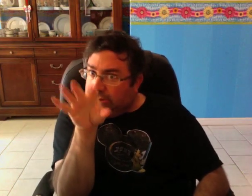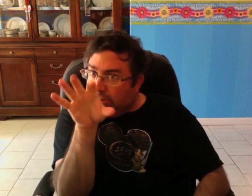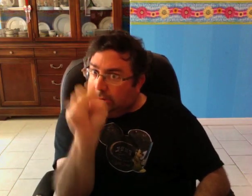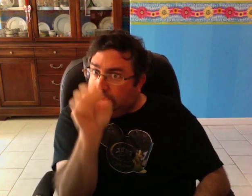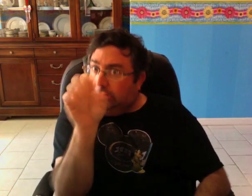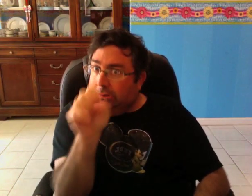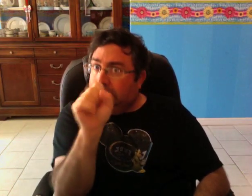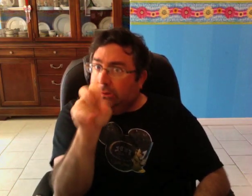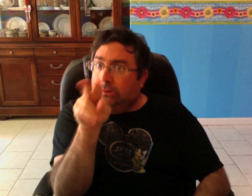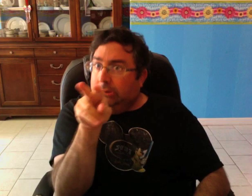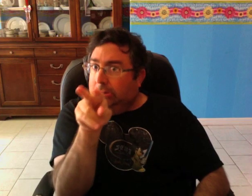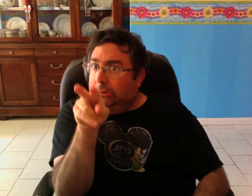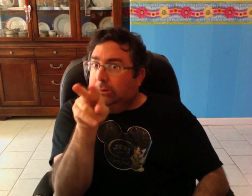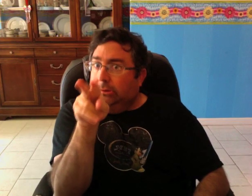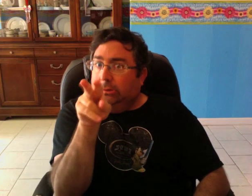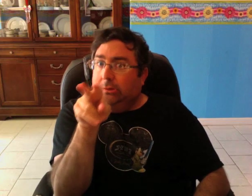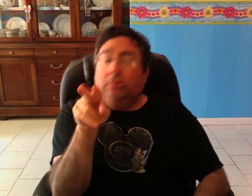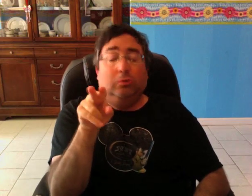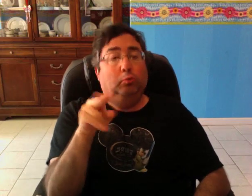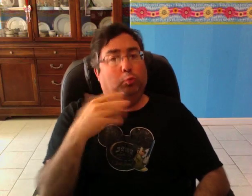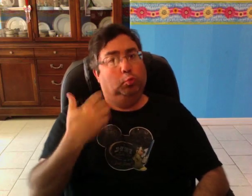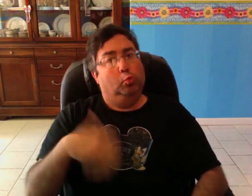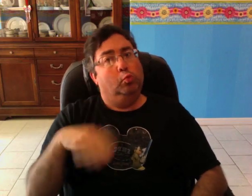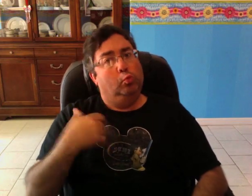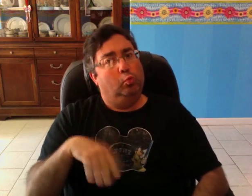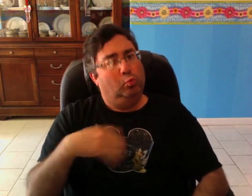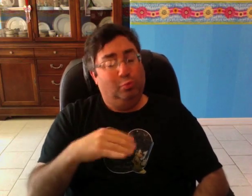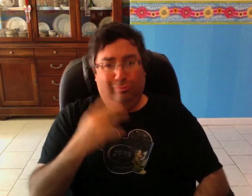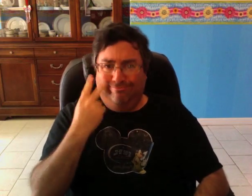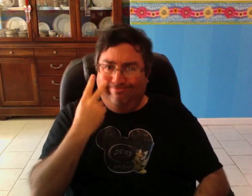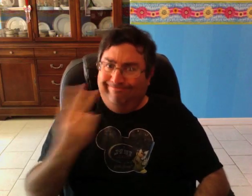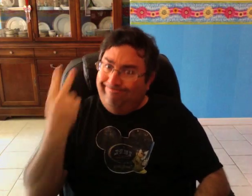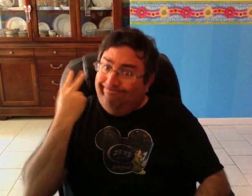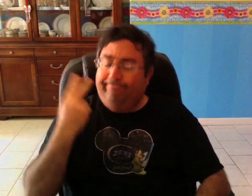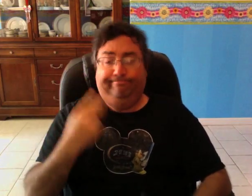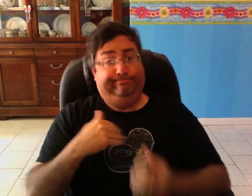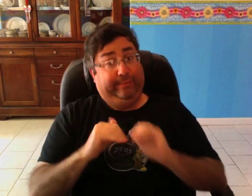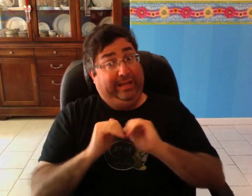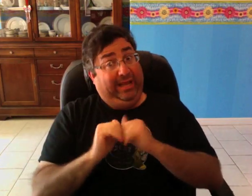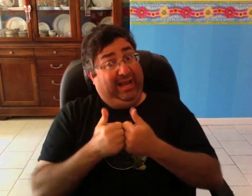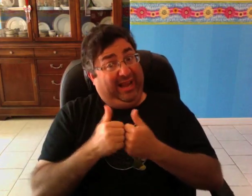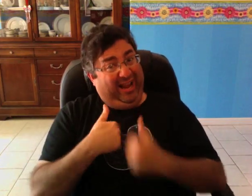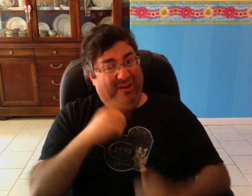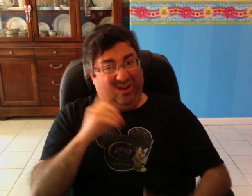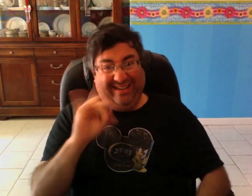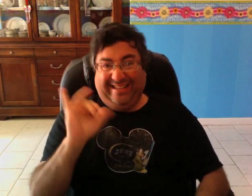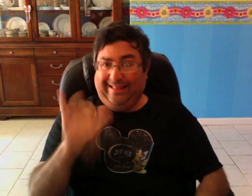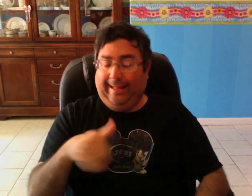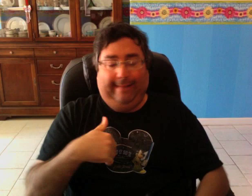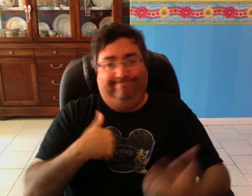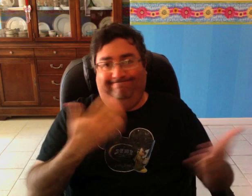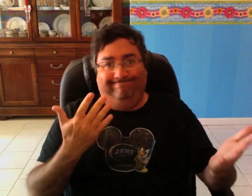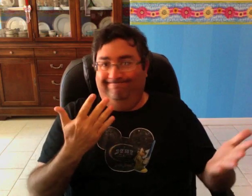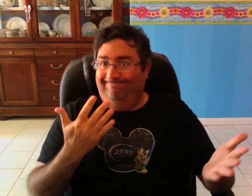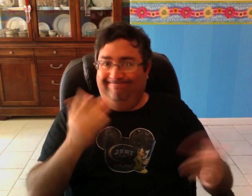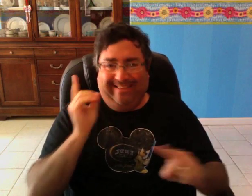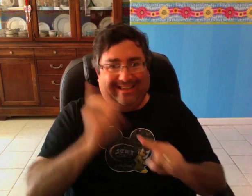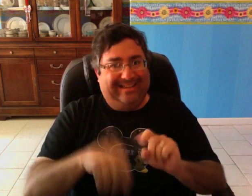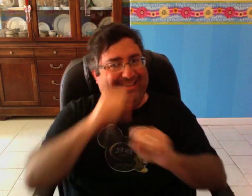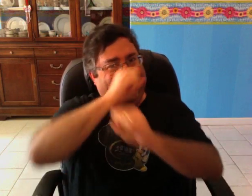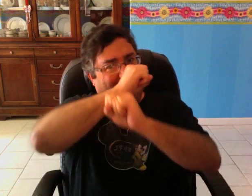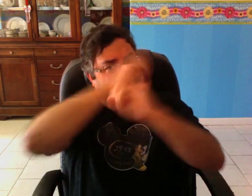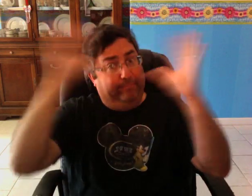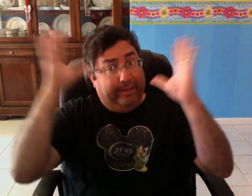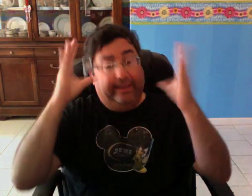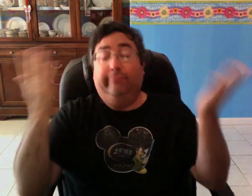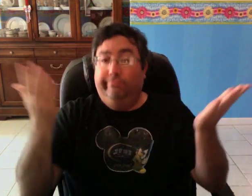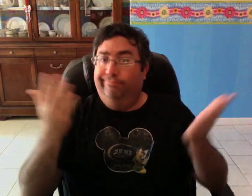Looking back -- how I did that? I can't imagine now!